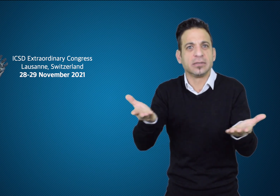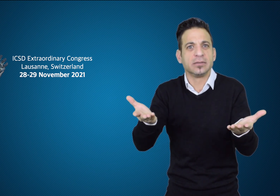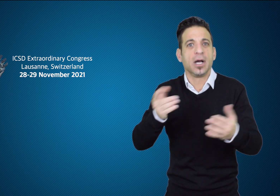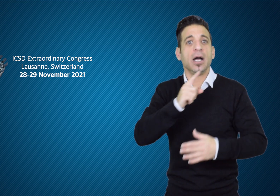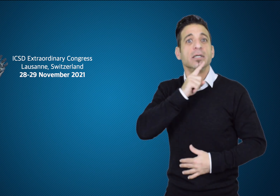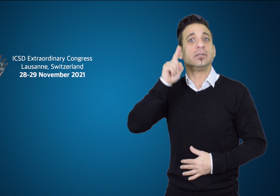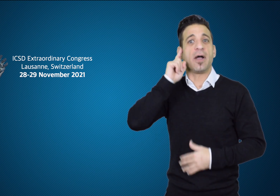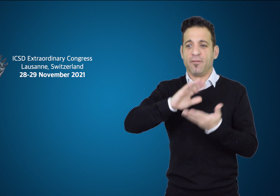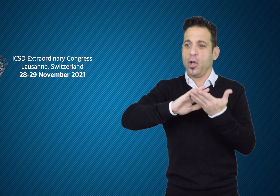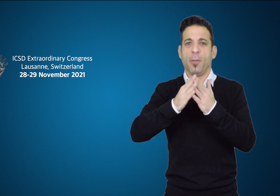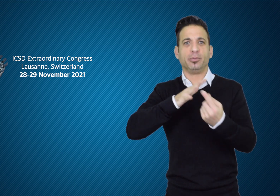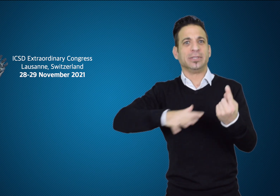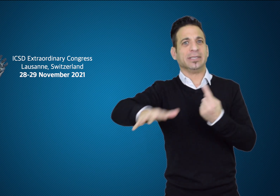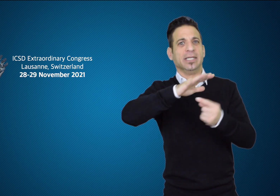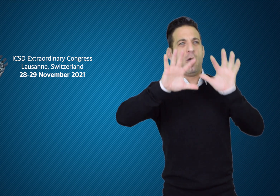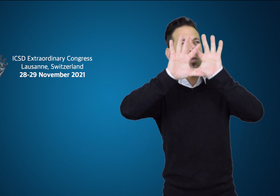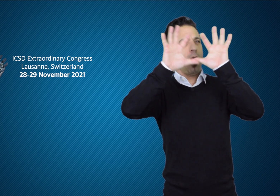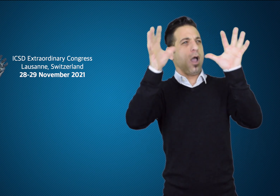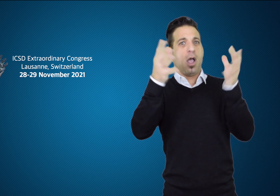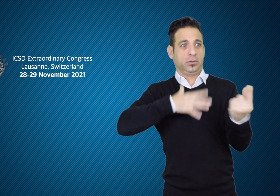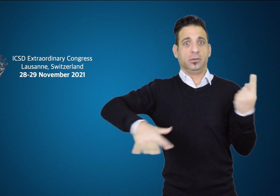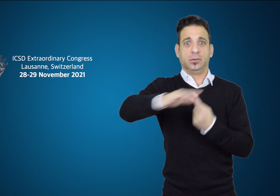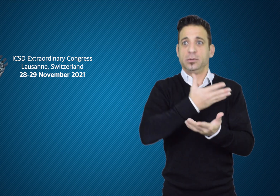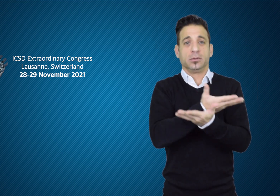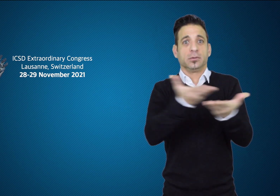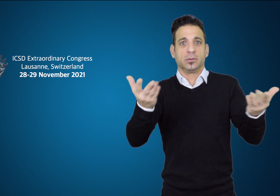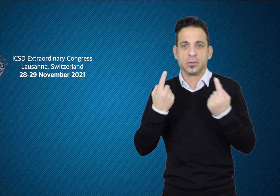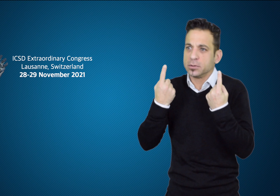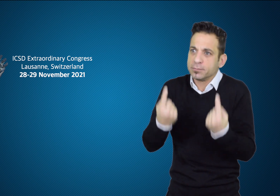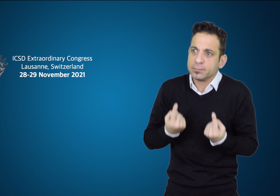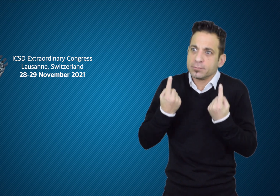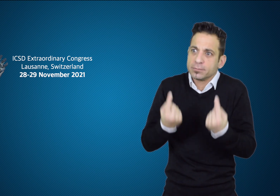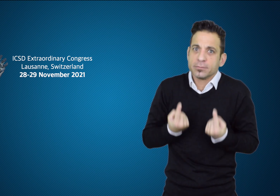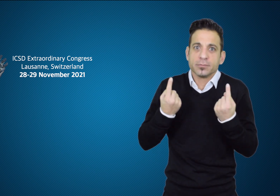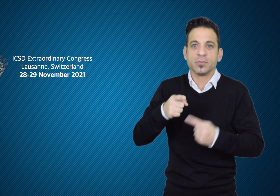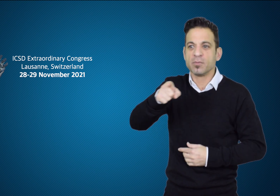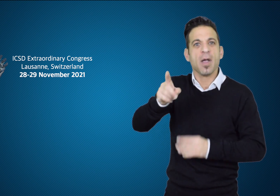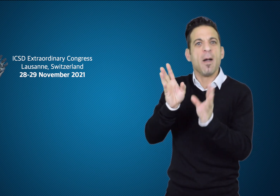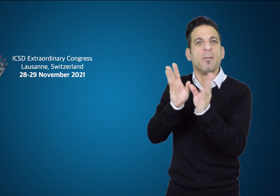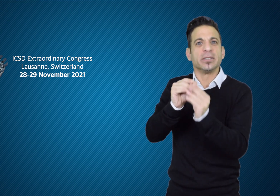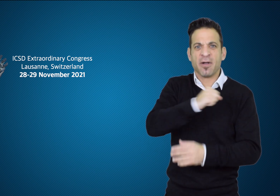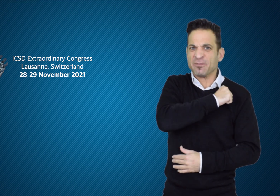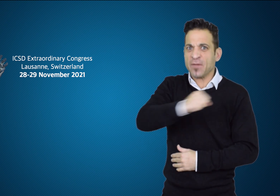Deaf communities worldwide awaited the outcome